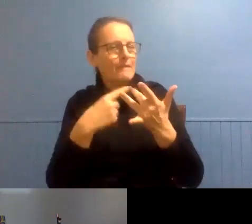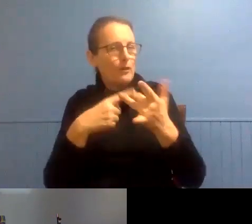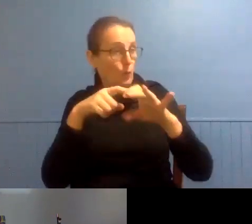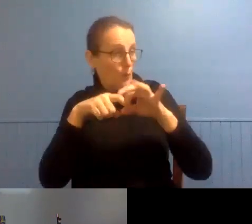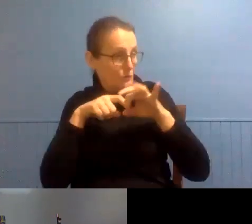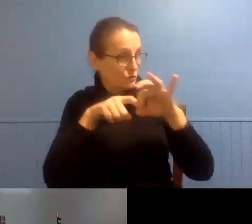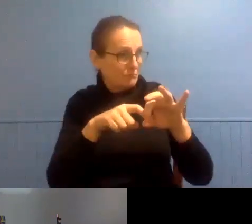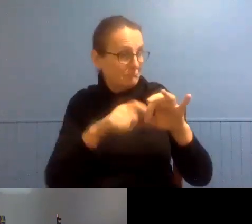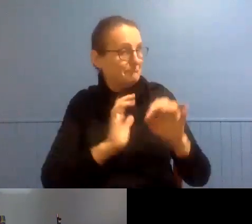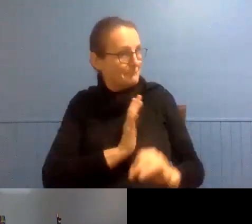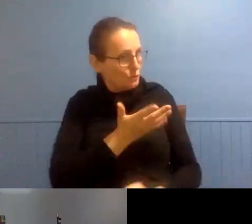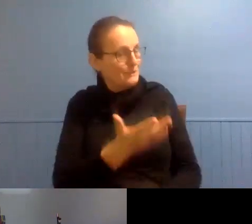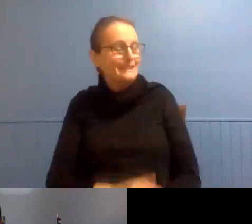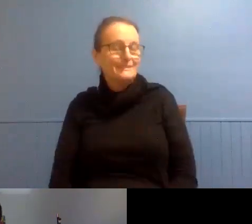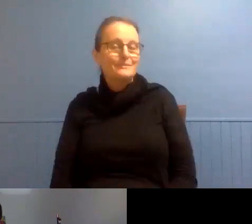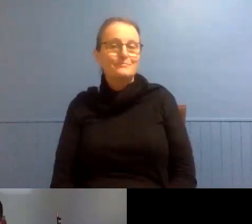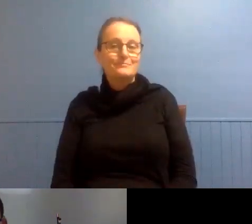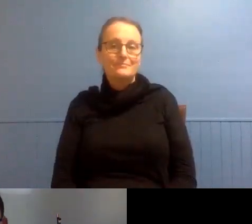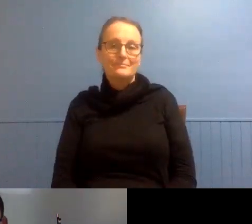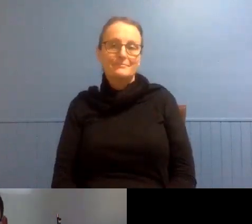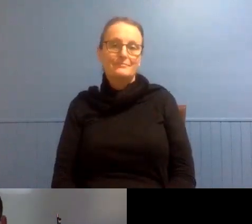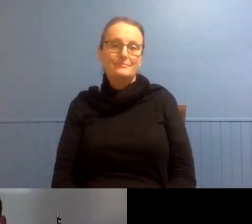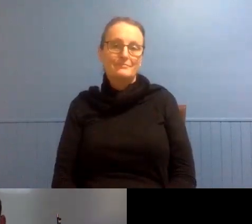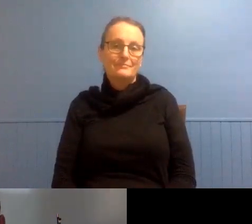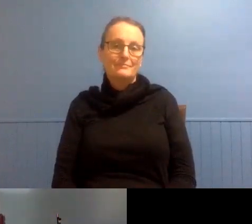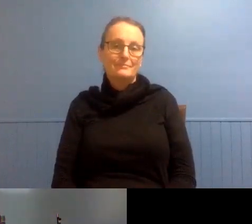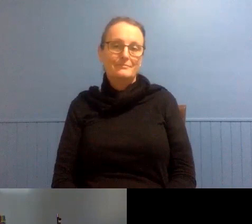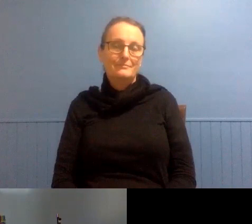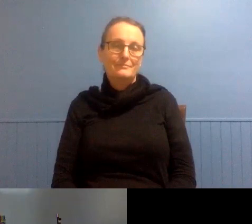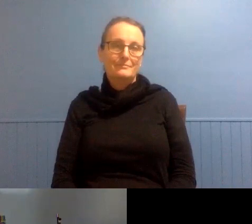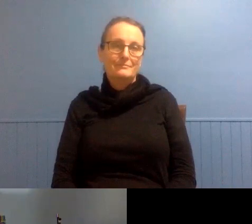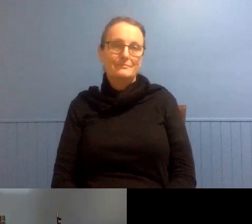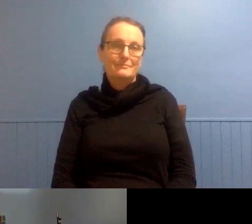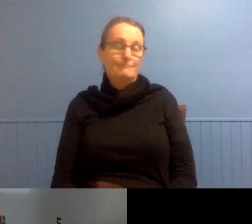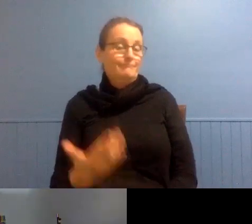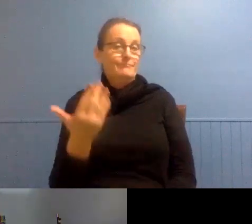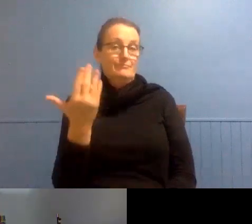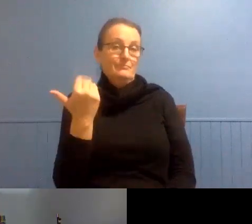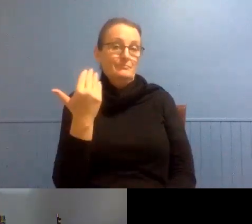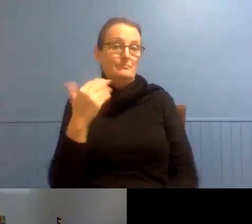The latest research regarding resilience